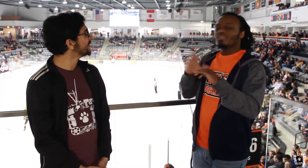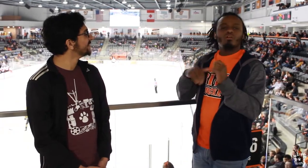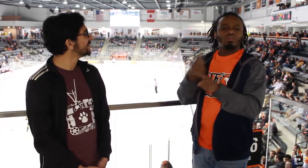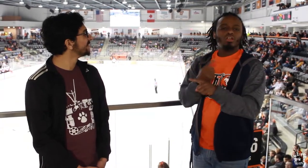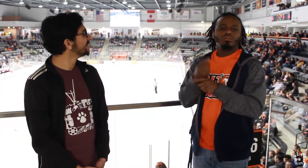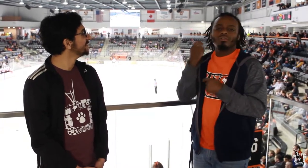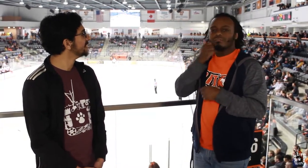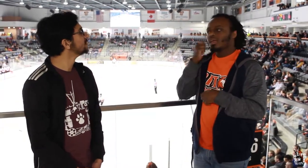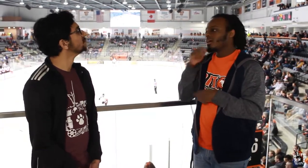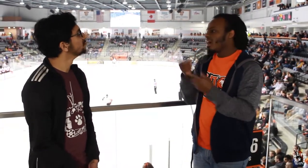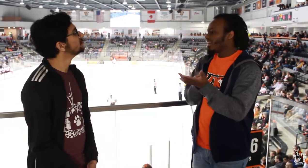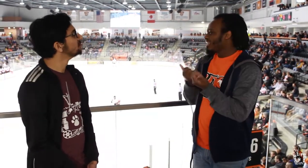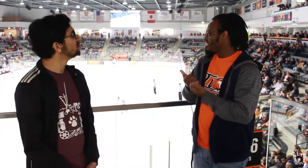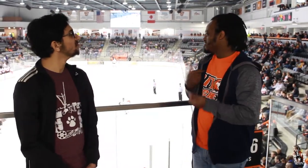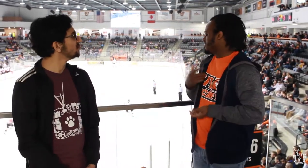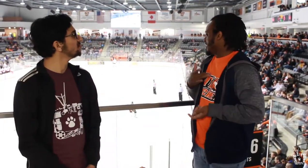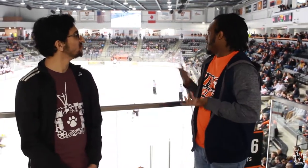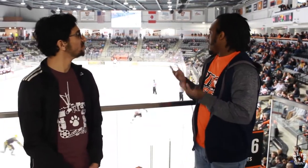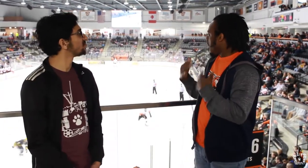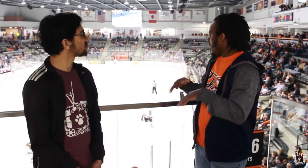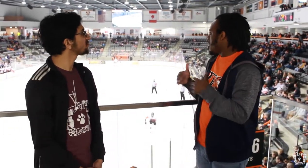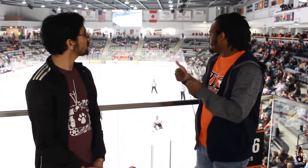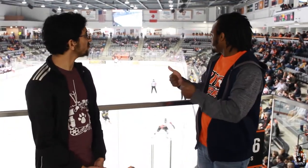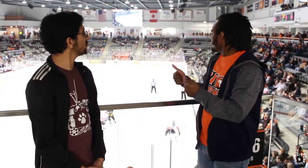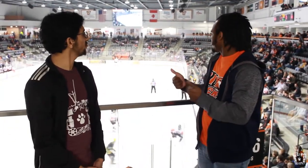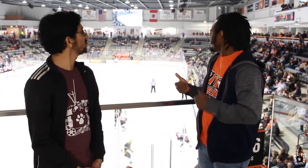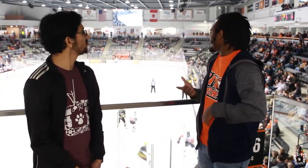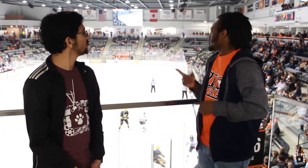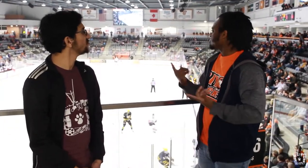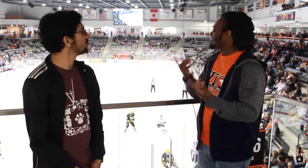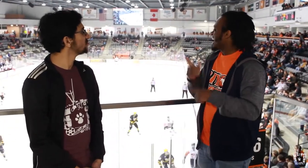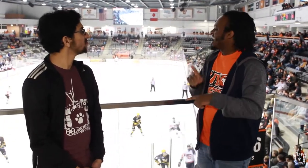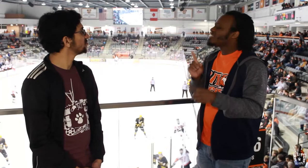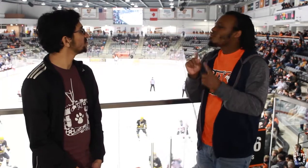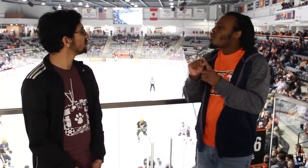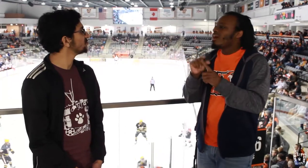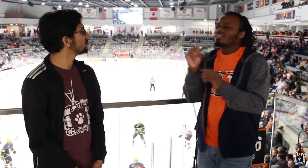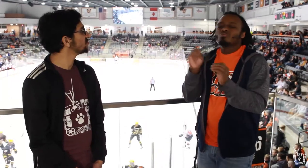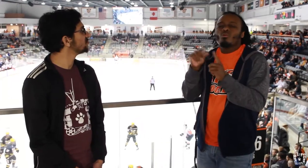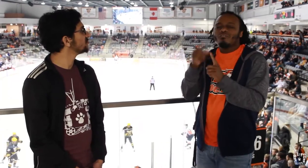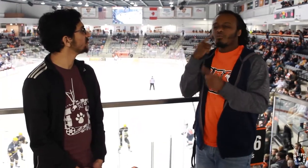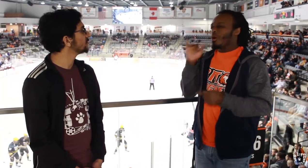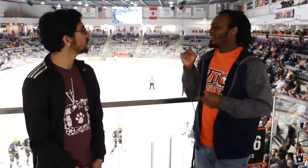what's usual every day about the hockey game. I feel really great. Just happened. No words for that.